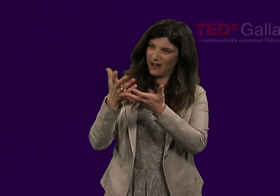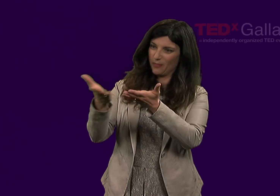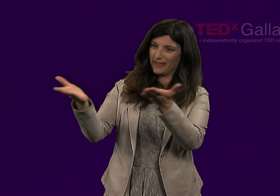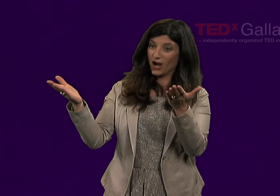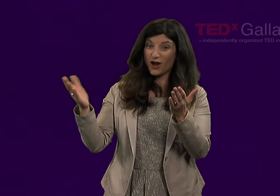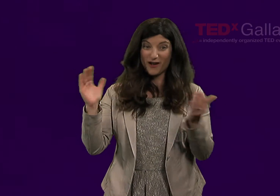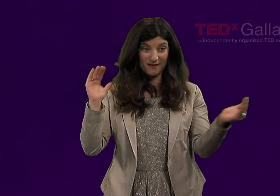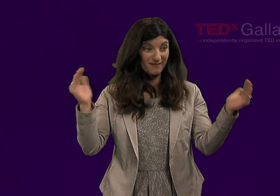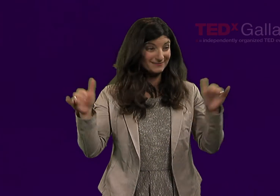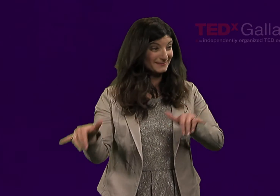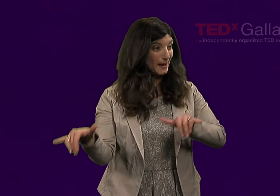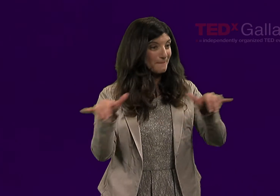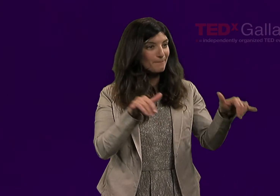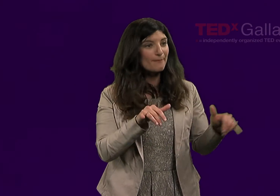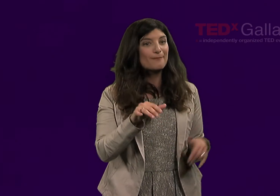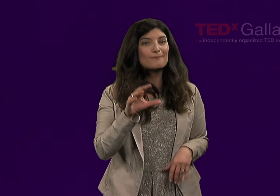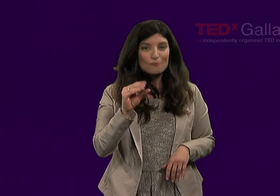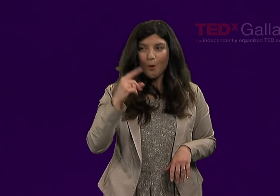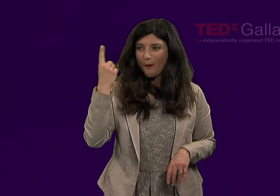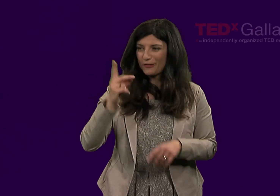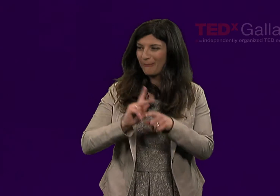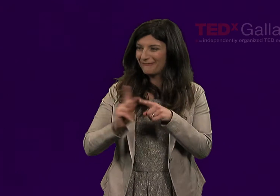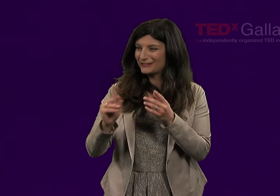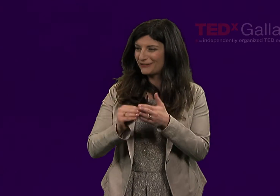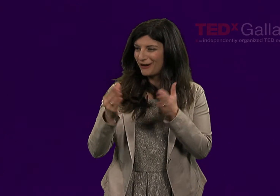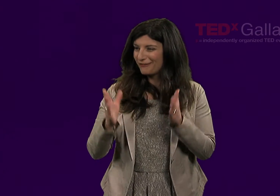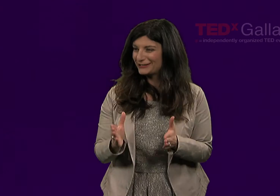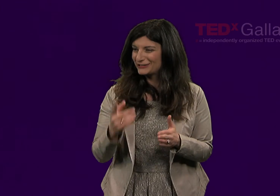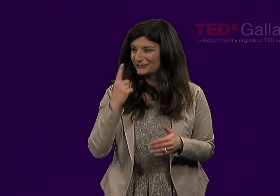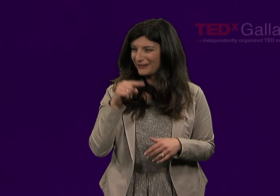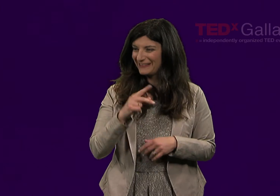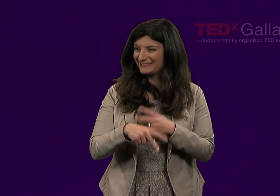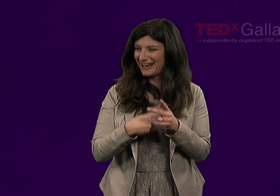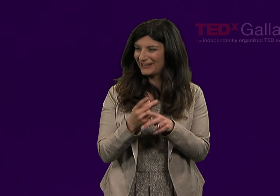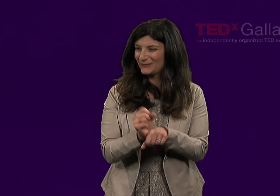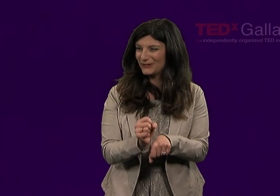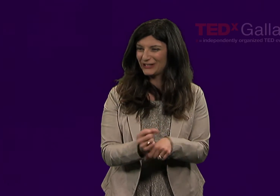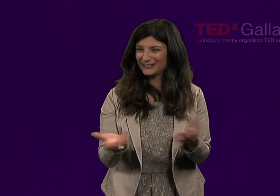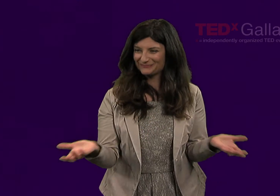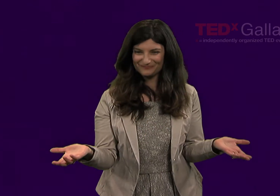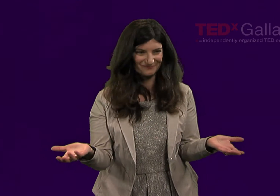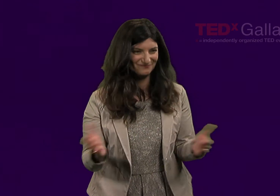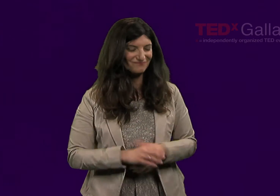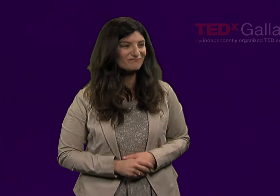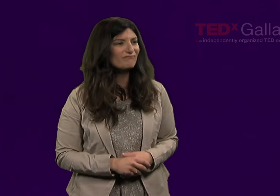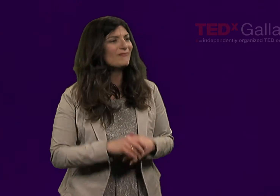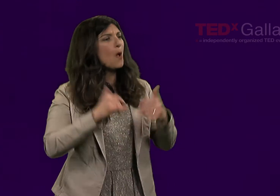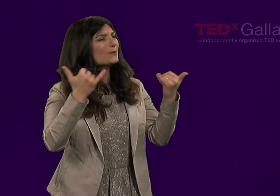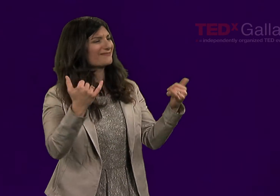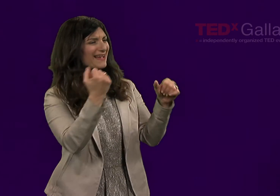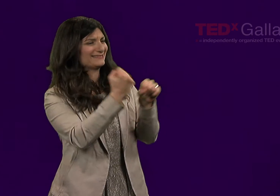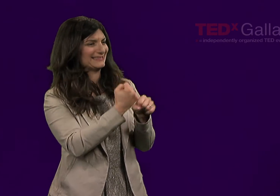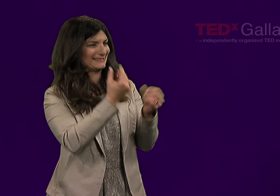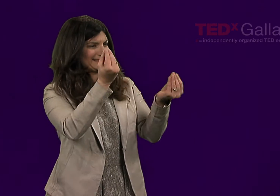I mean, think about the Advil company and companies like that. Those sorts of companies have financial gains of about US$ 300 billion a year,